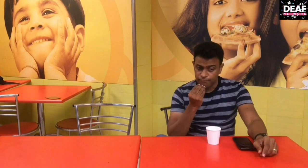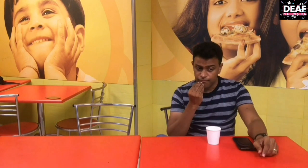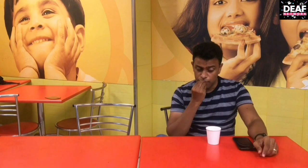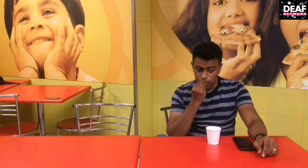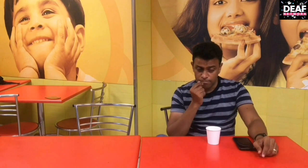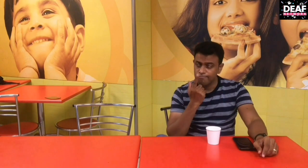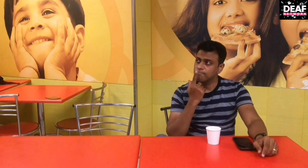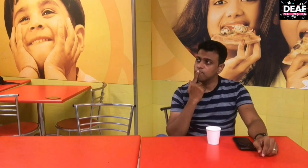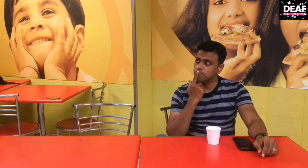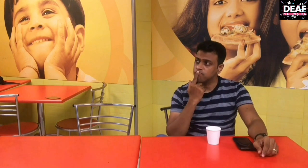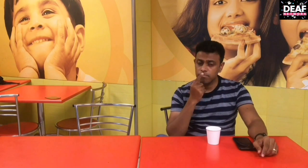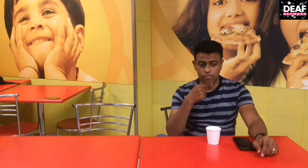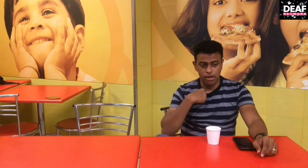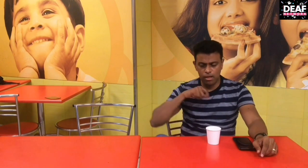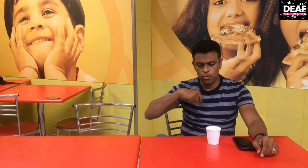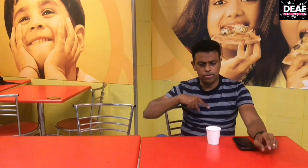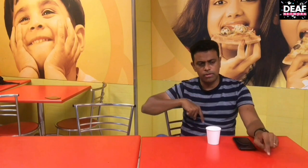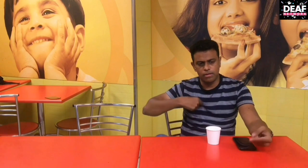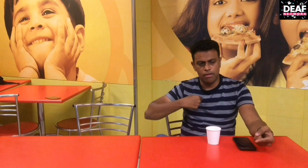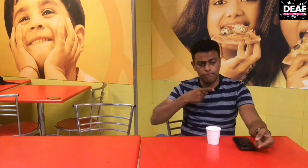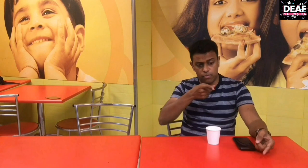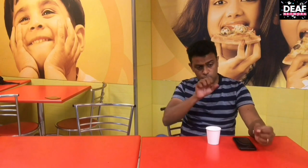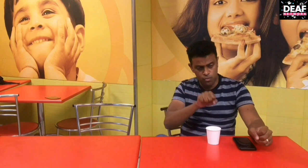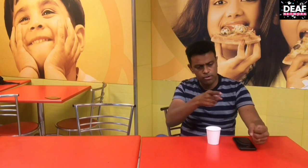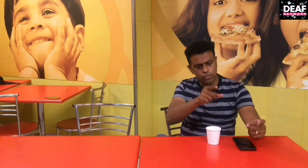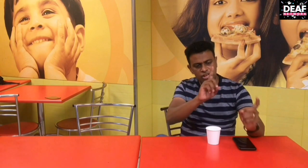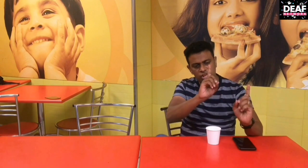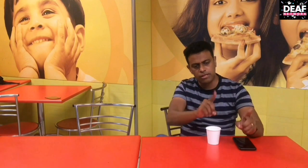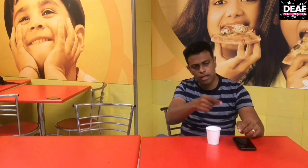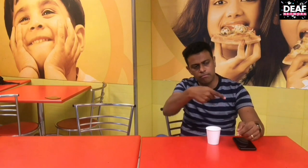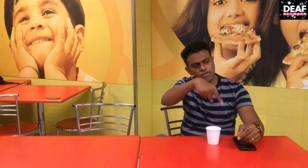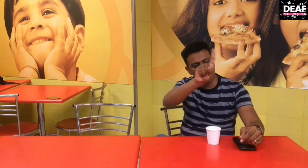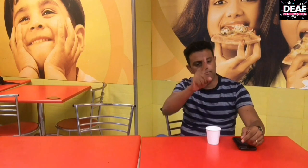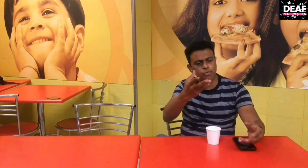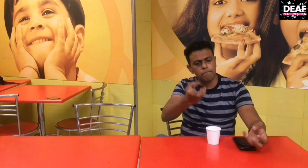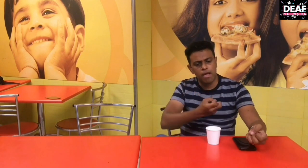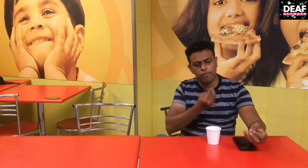For food... I cook mine and you can cook for yourself